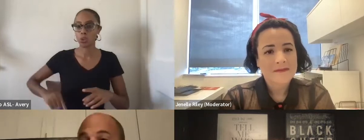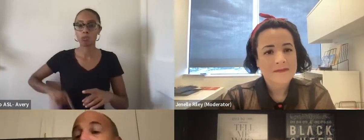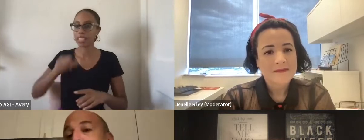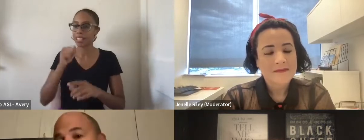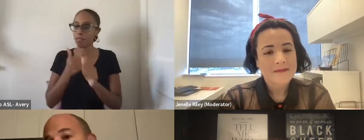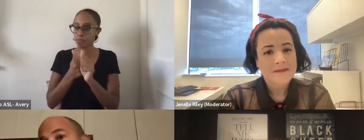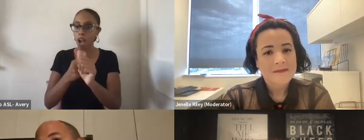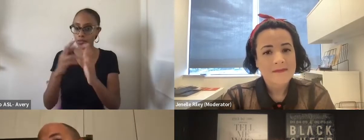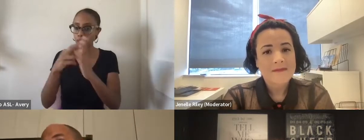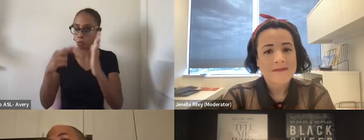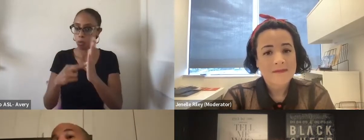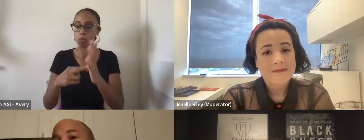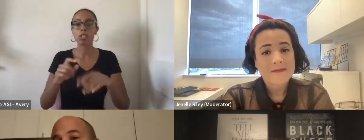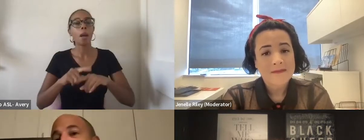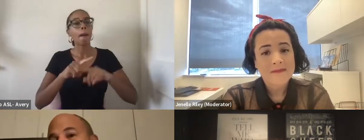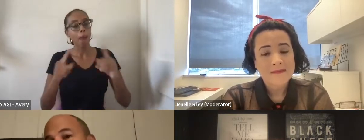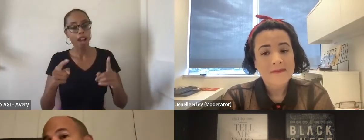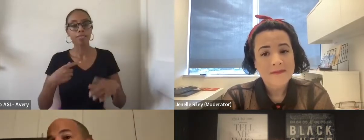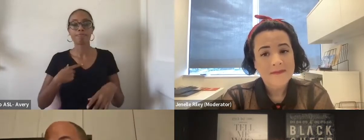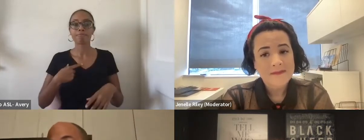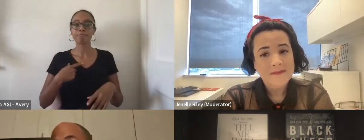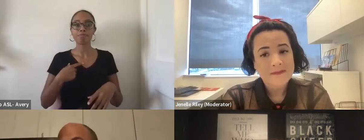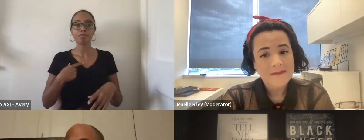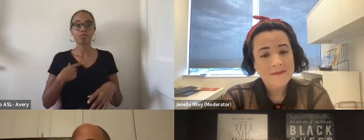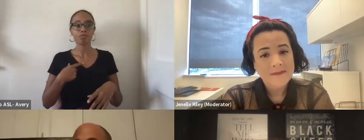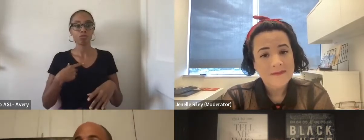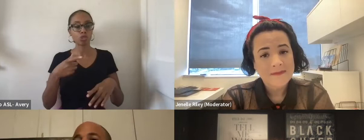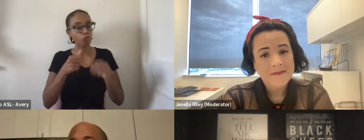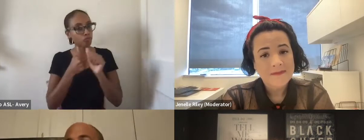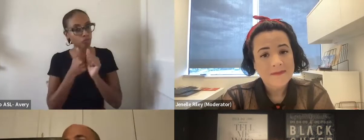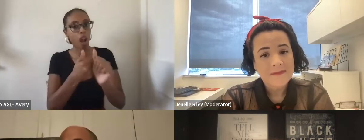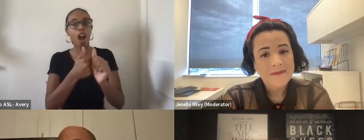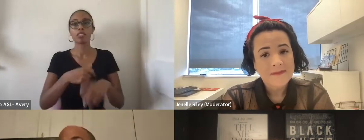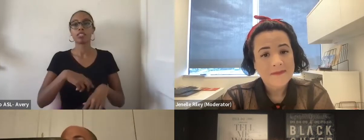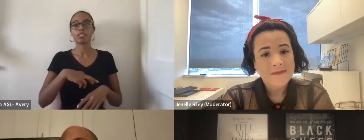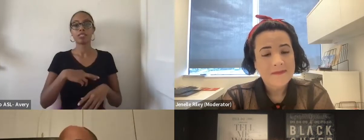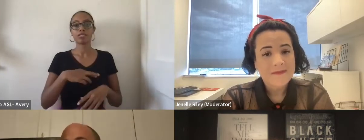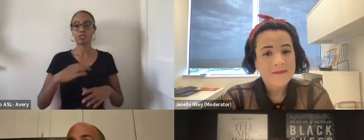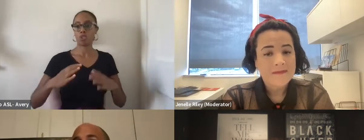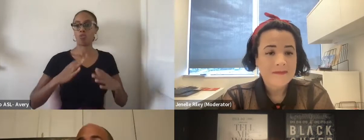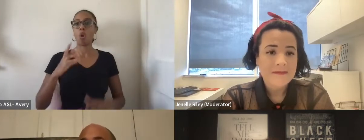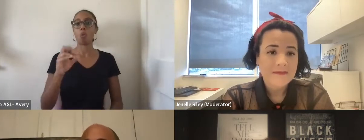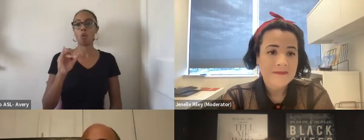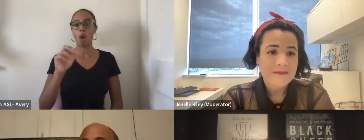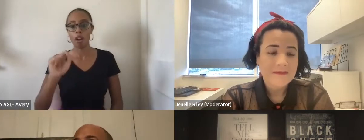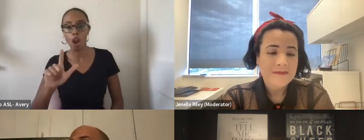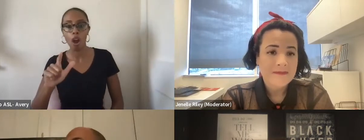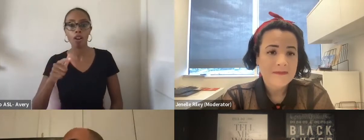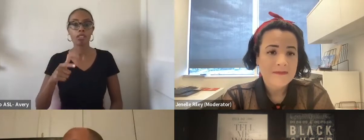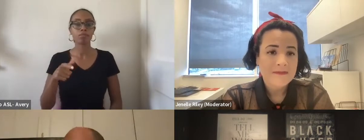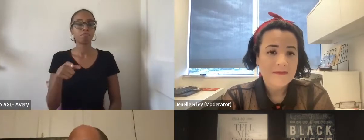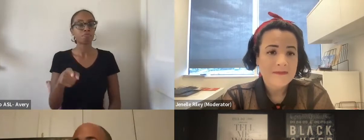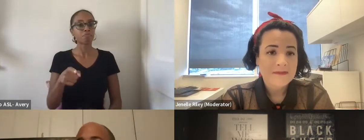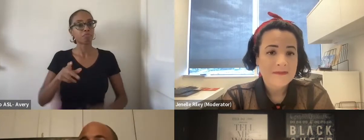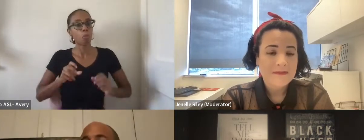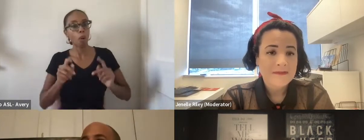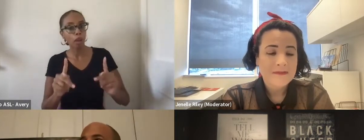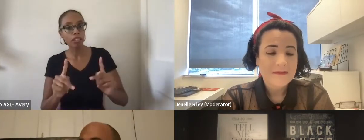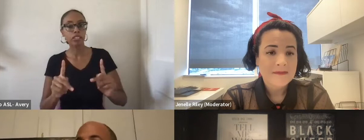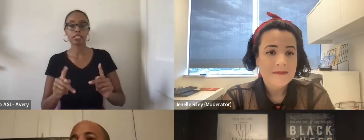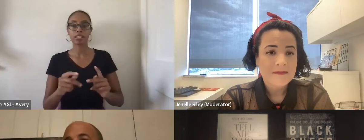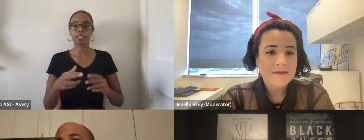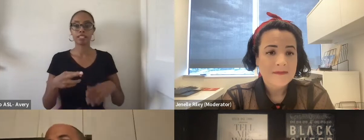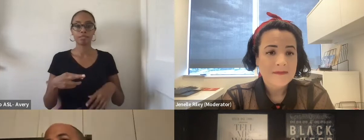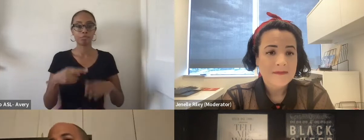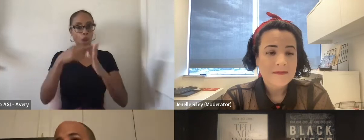And I guess as I'm watching the news, I'm thinking how much protocol and tradition is involved in